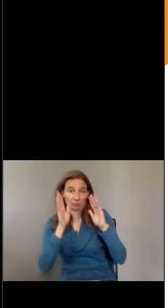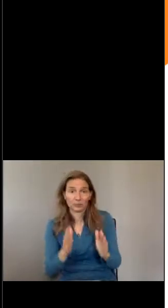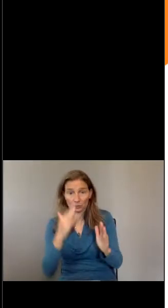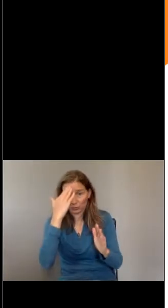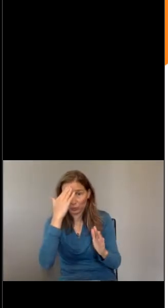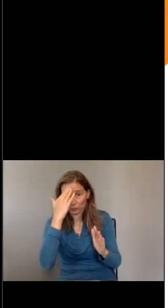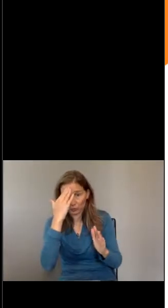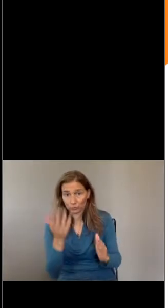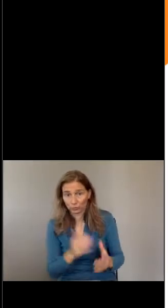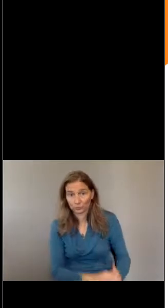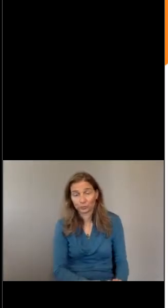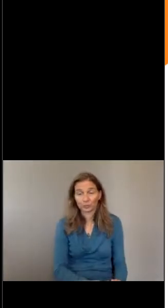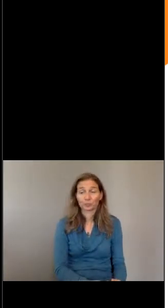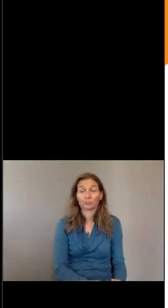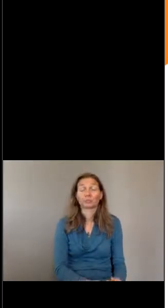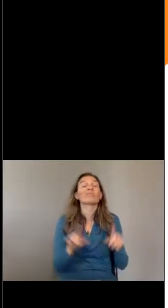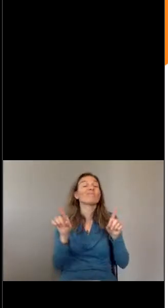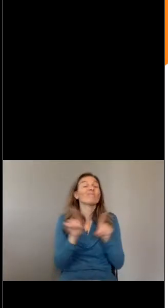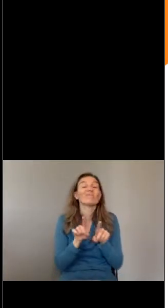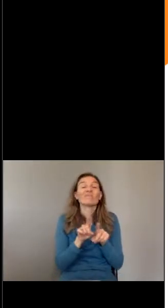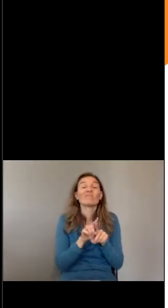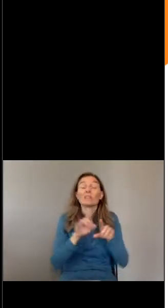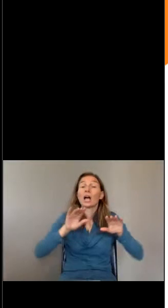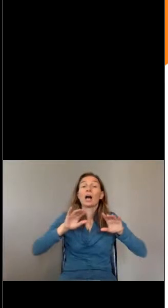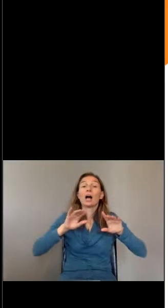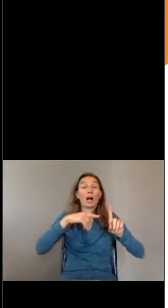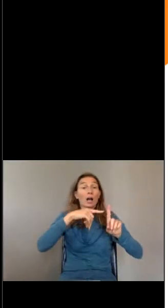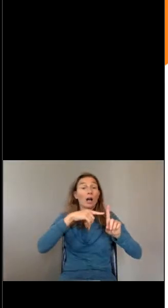by which we can quantify the cost of disability.